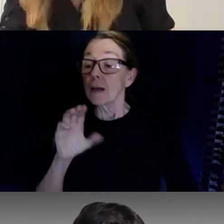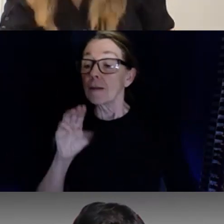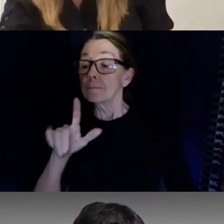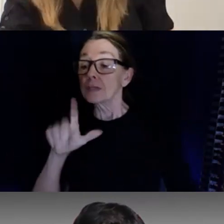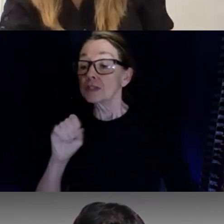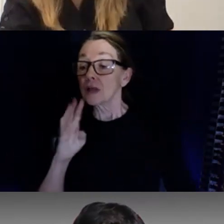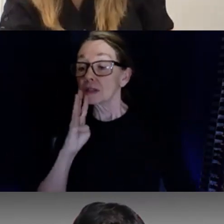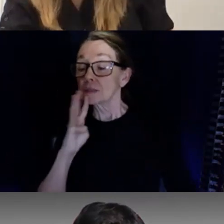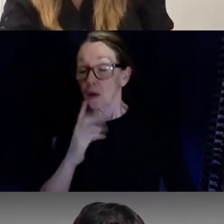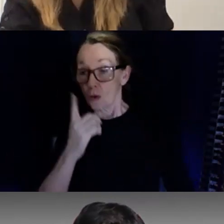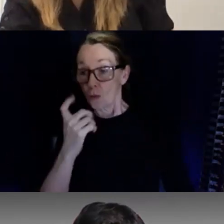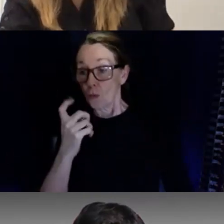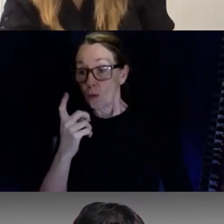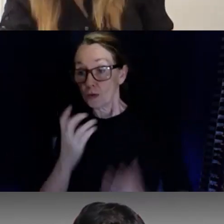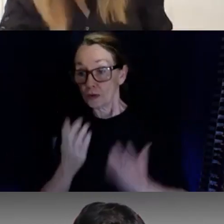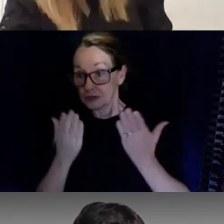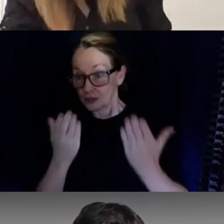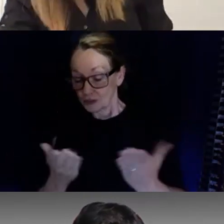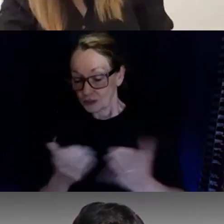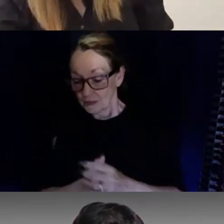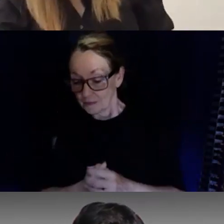OKAY. THANK YOU.